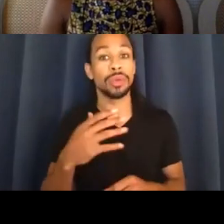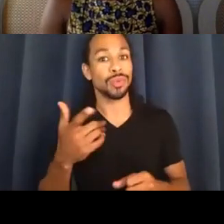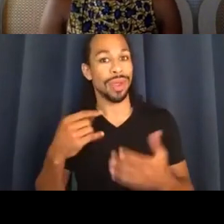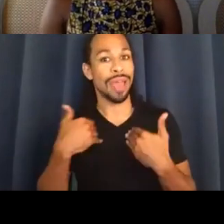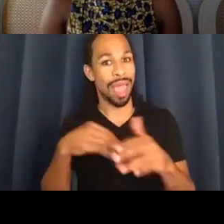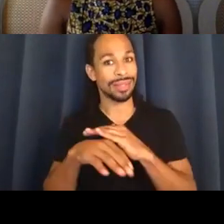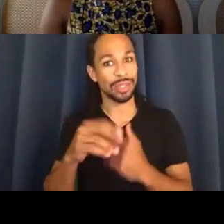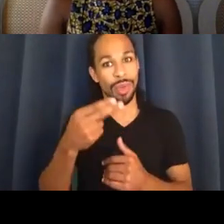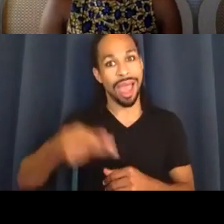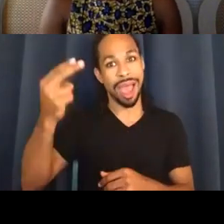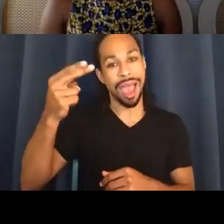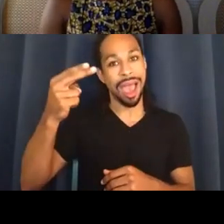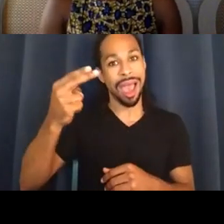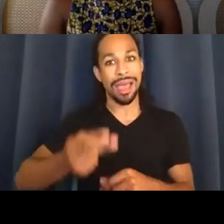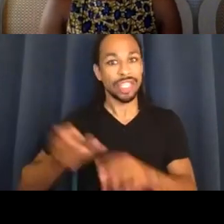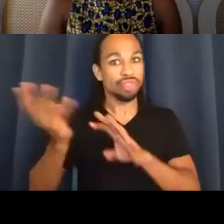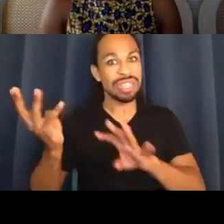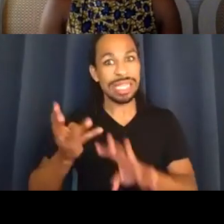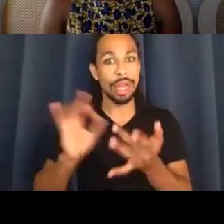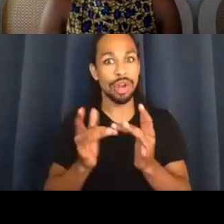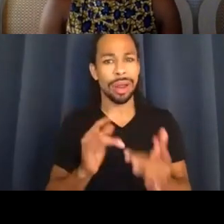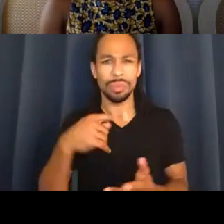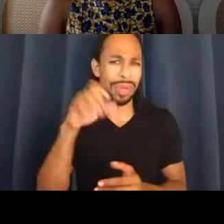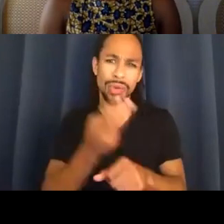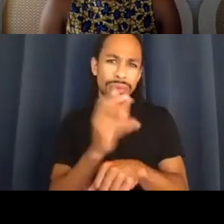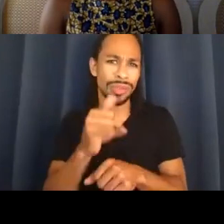Thank you.